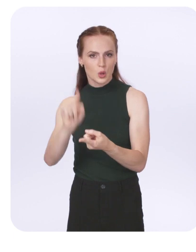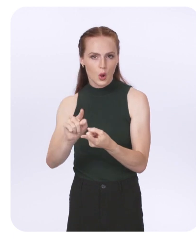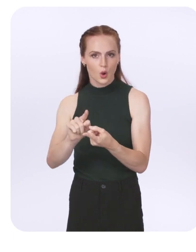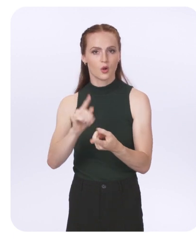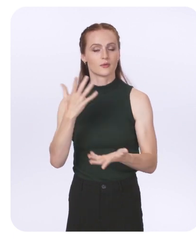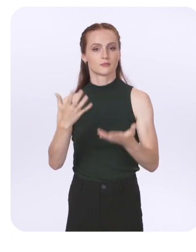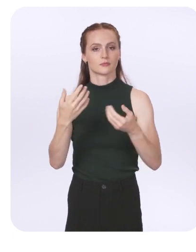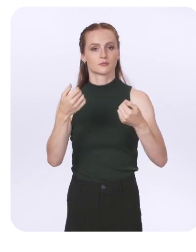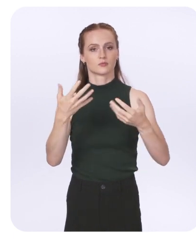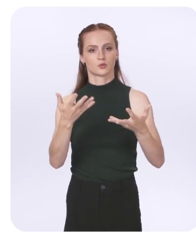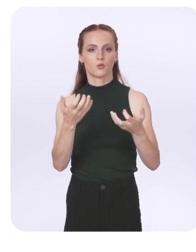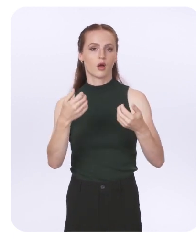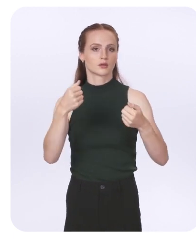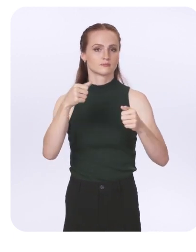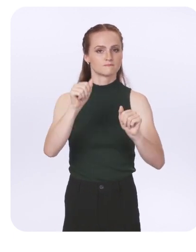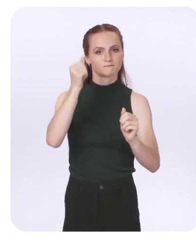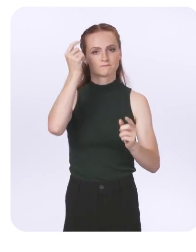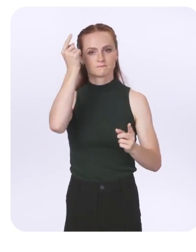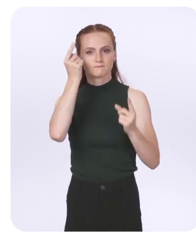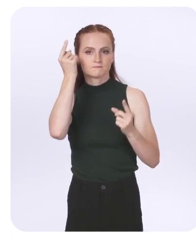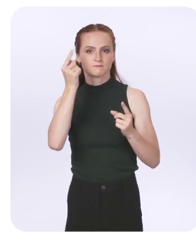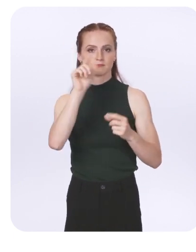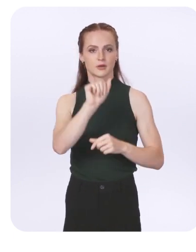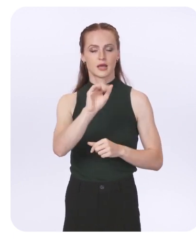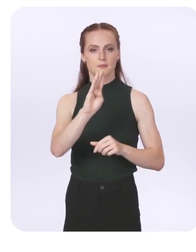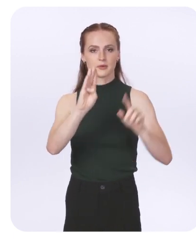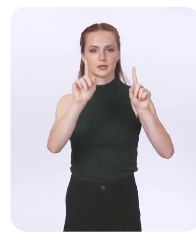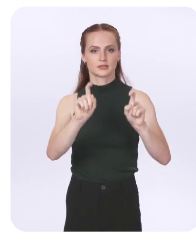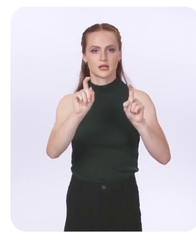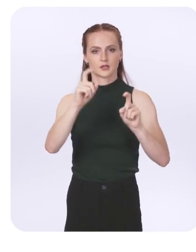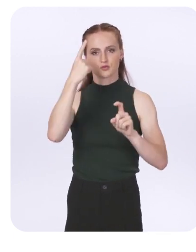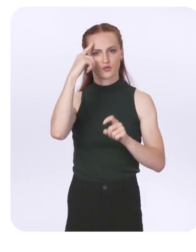let’s look at how we at Beyond Frames develop key art in general